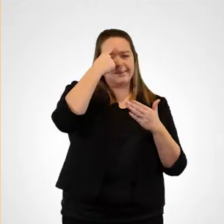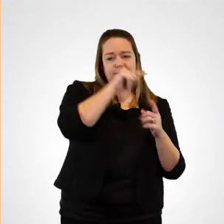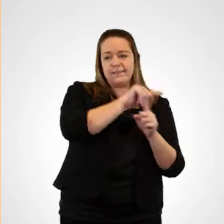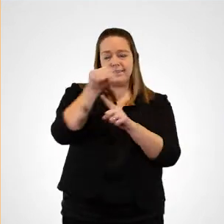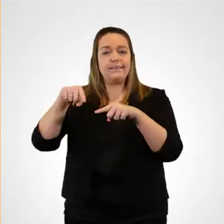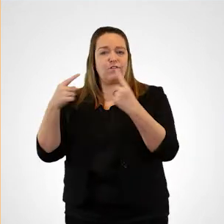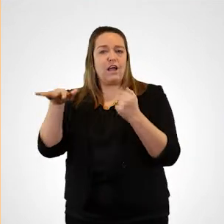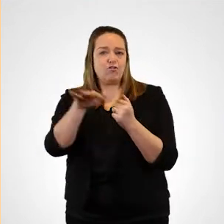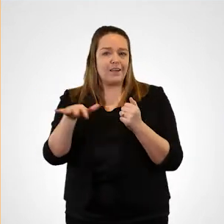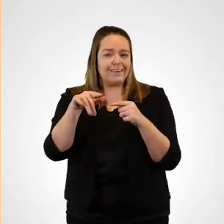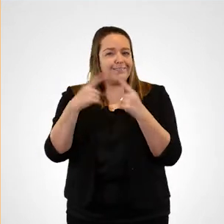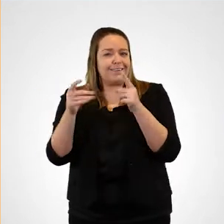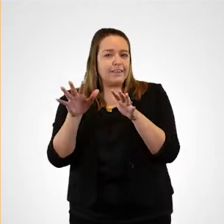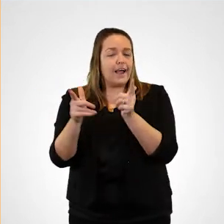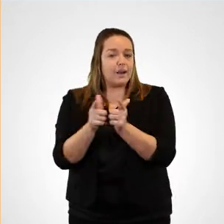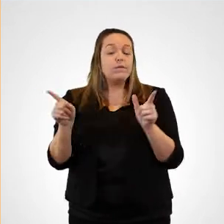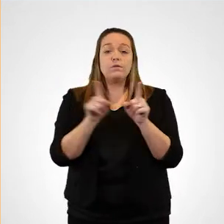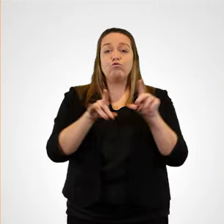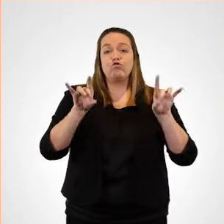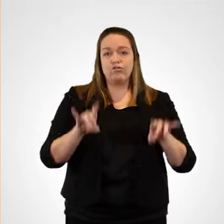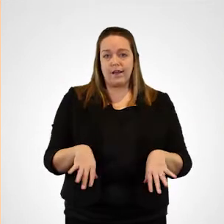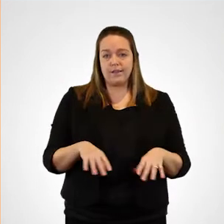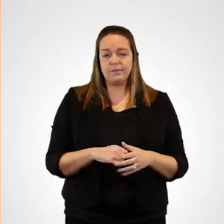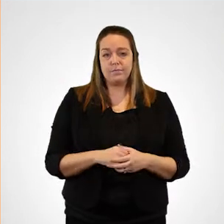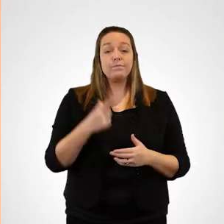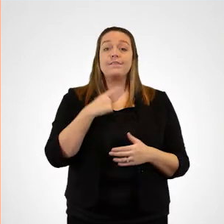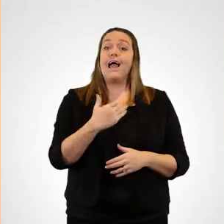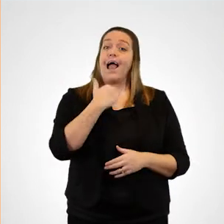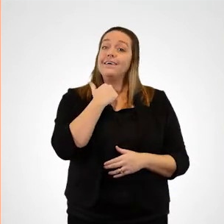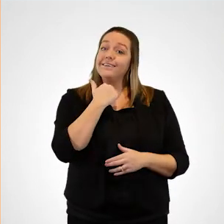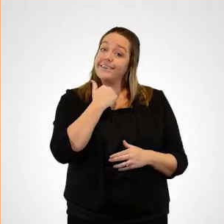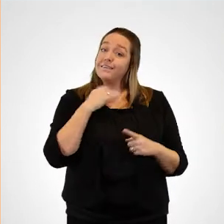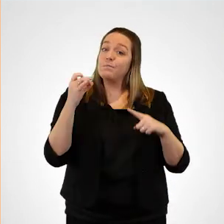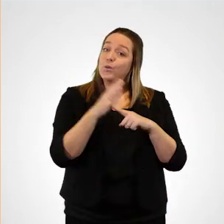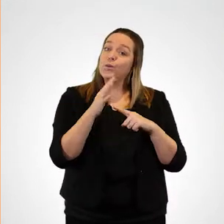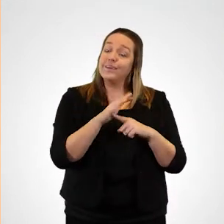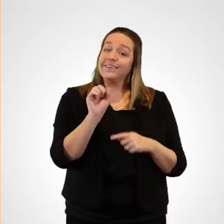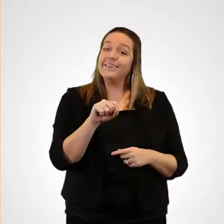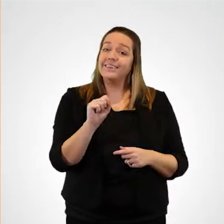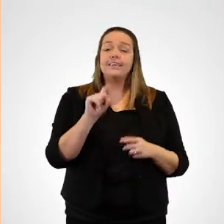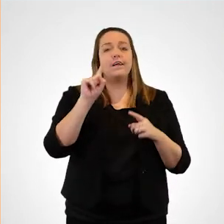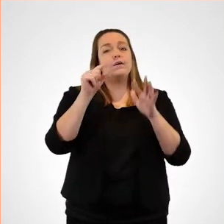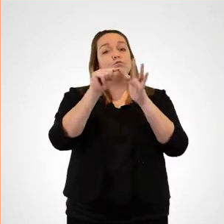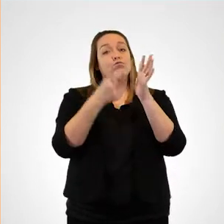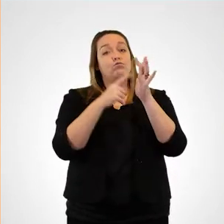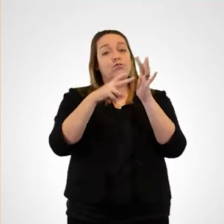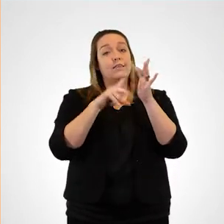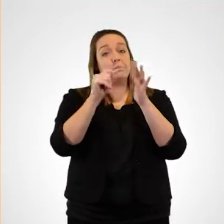as would be the case with Australian, because in fact accents do matter. But I think the principles of the test are really interesting,